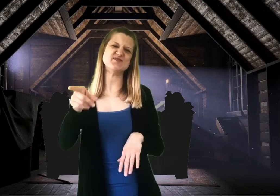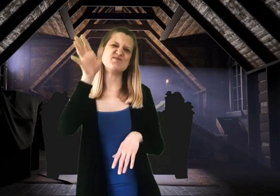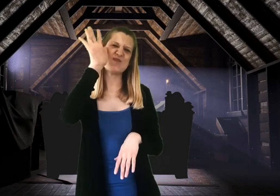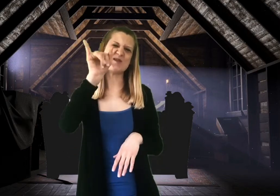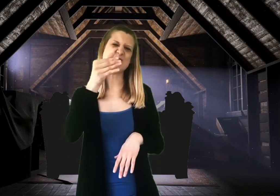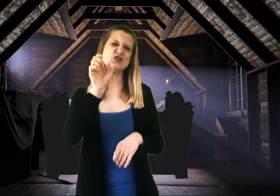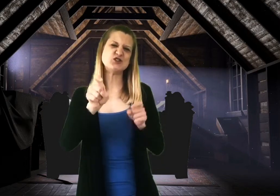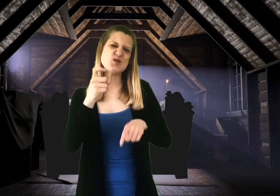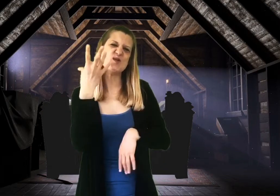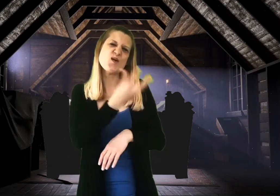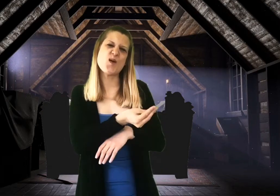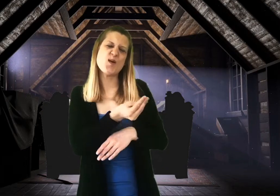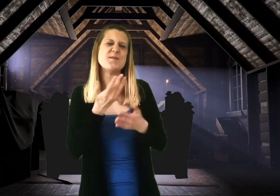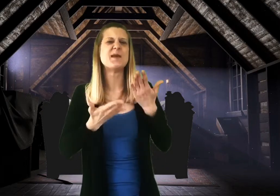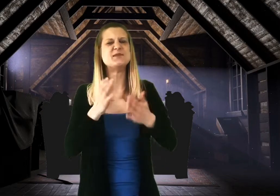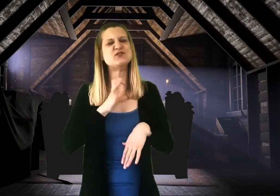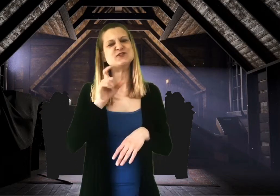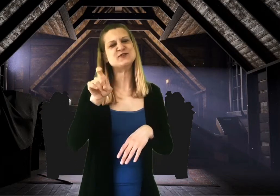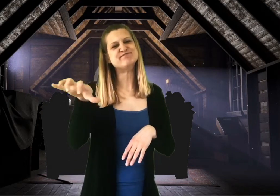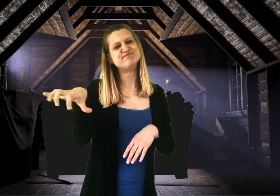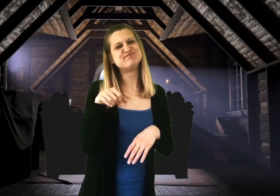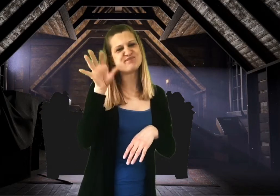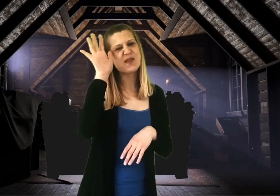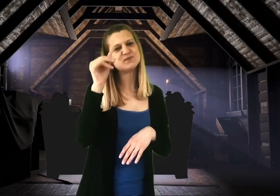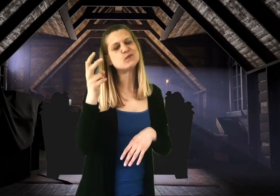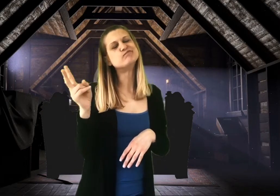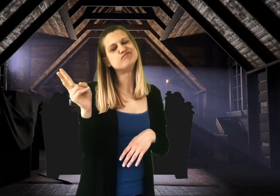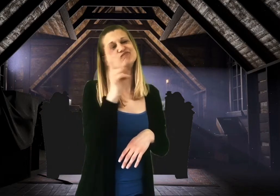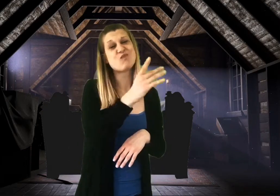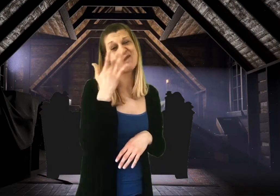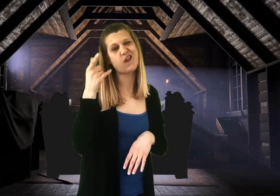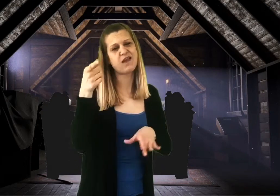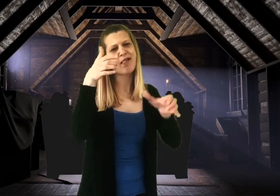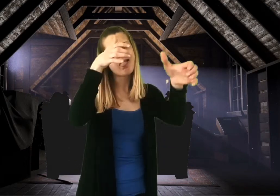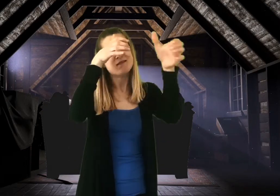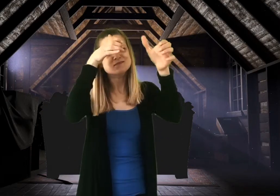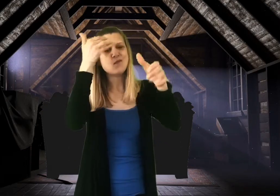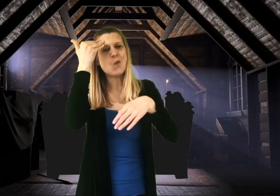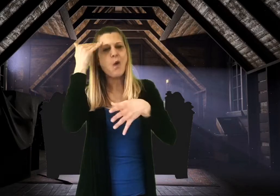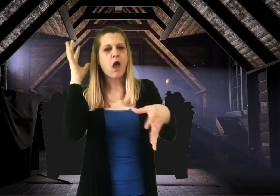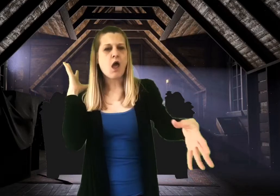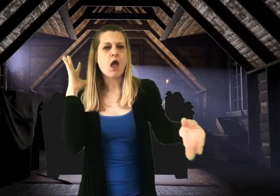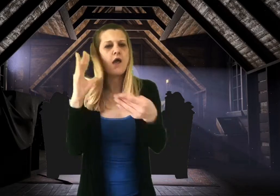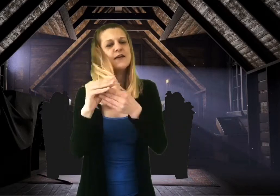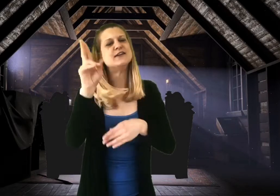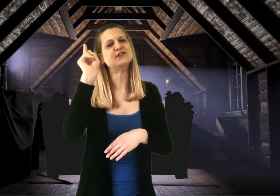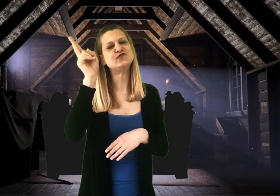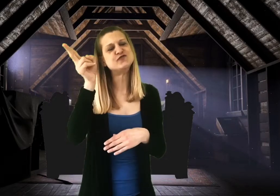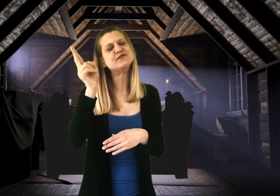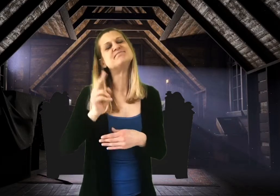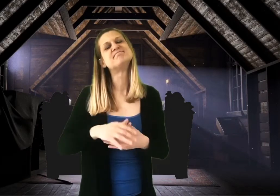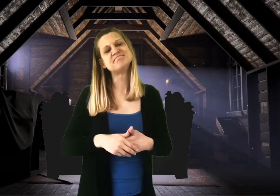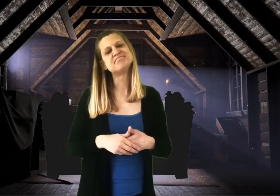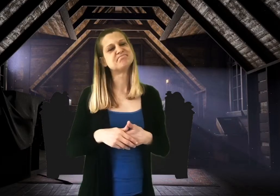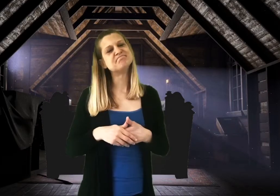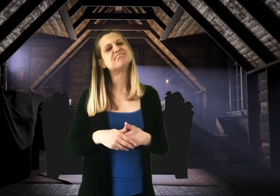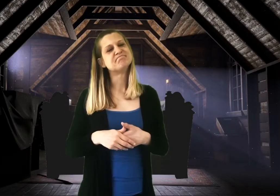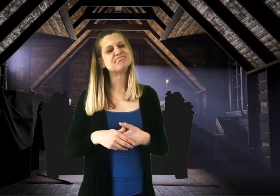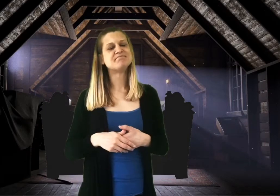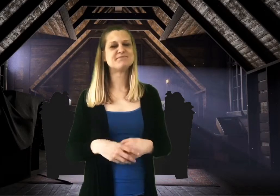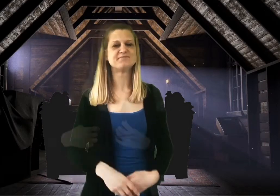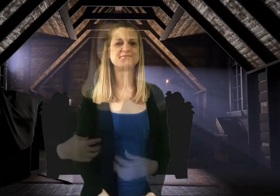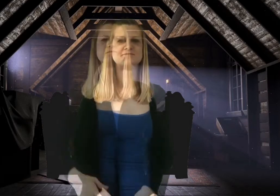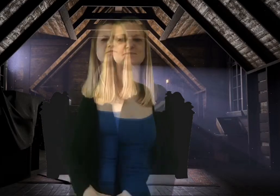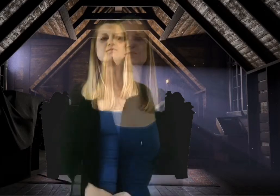Perhaps Grandpa Joe should be the one to go with him. For sure, he knows it all."